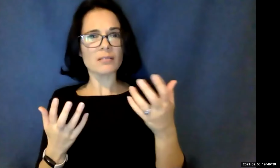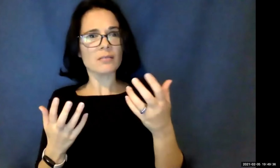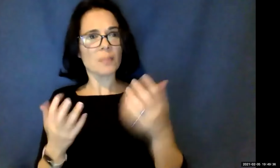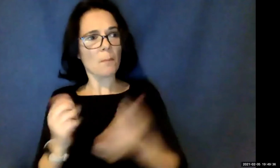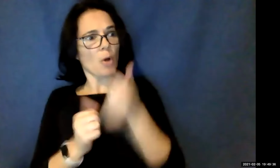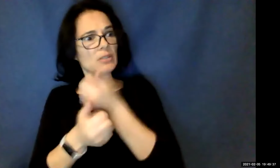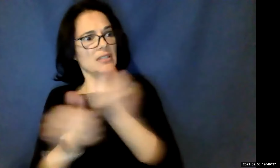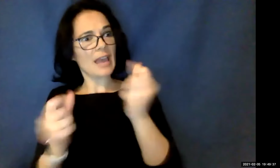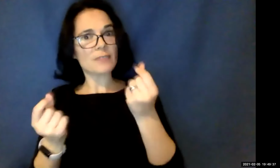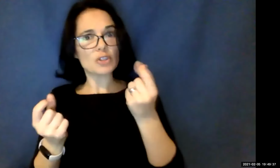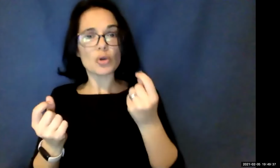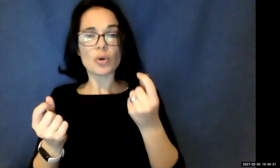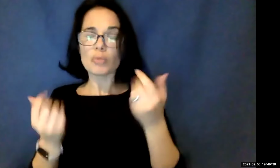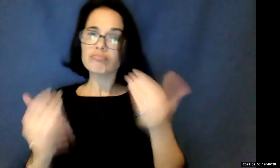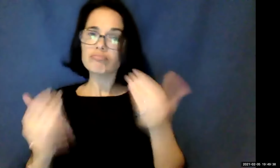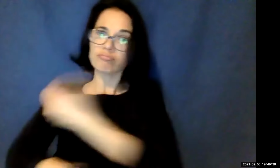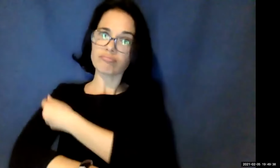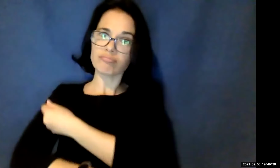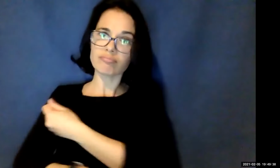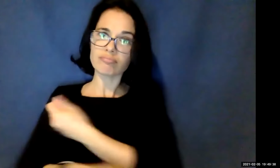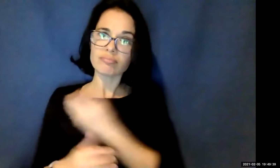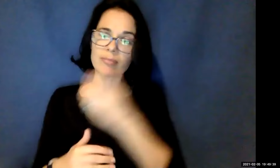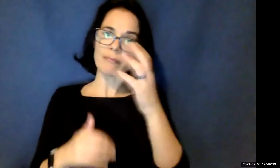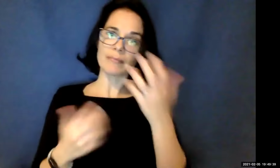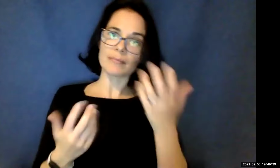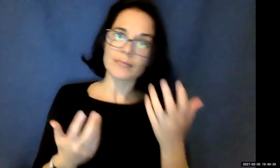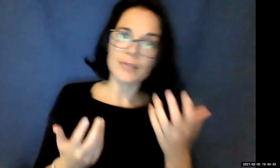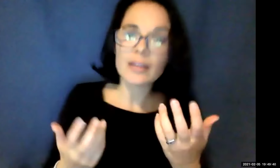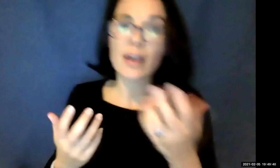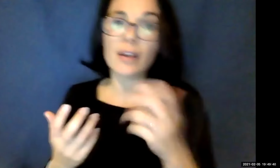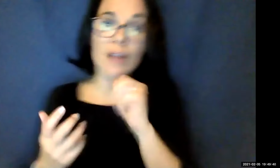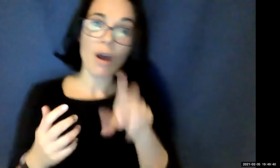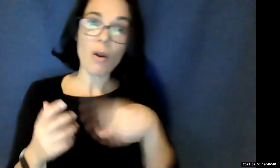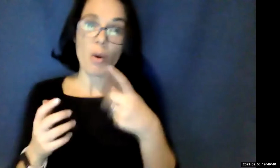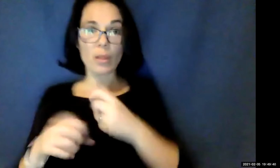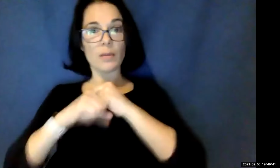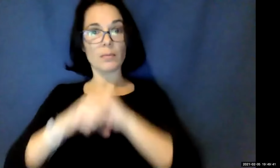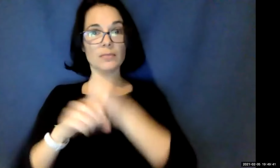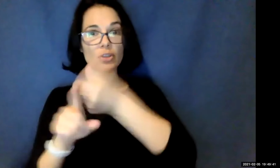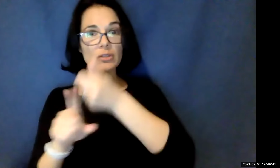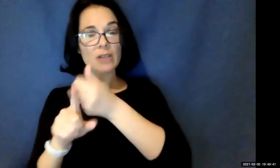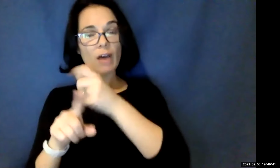And then also, not only you’re protecting yourself, but really a lot of the young individuals